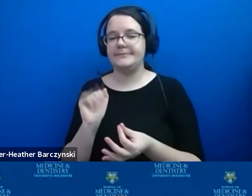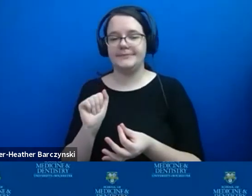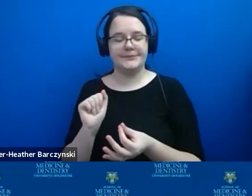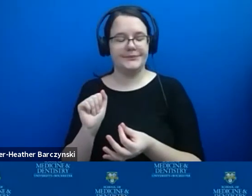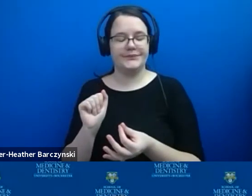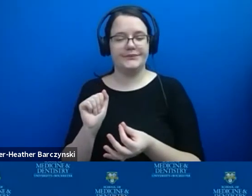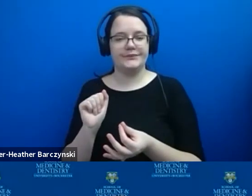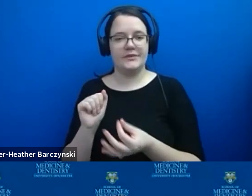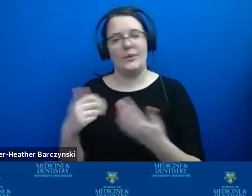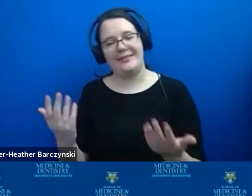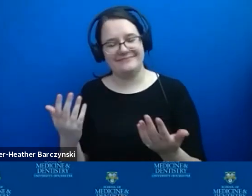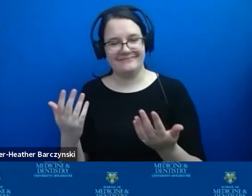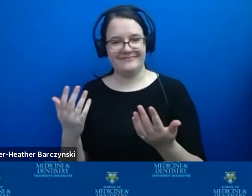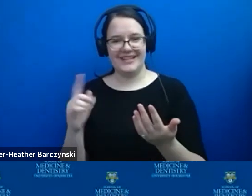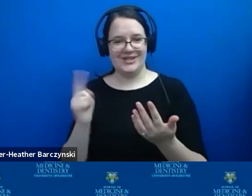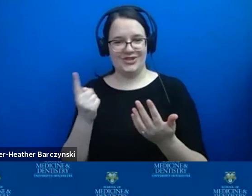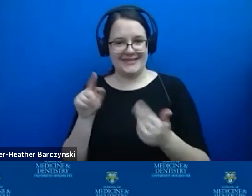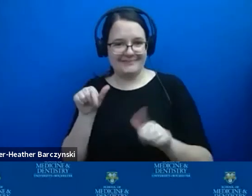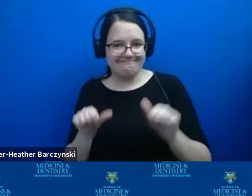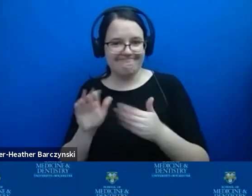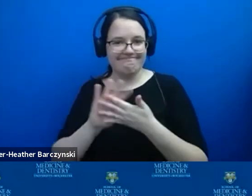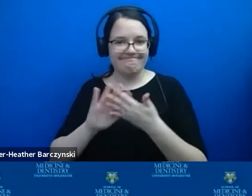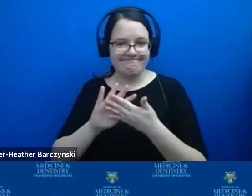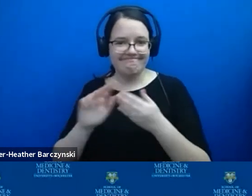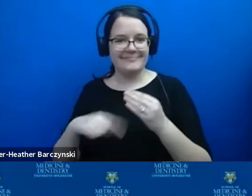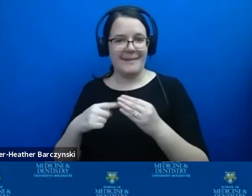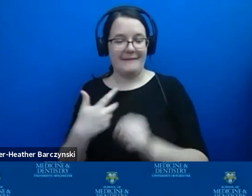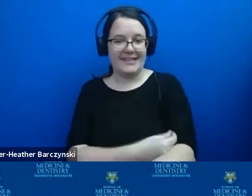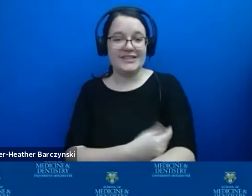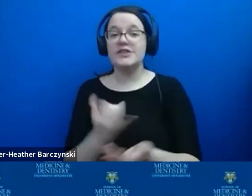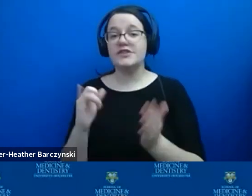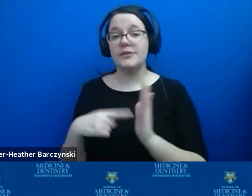well just uncertainties about vaccinations so for example what's the length of immunity do we